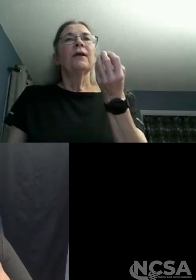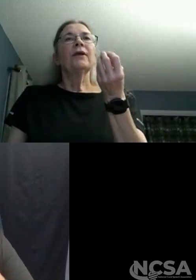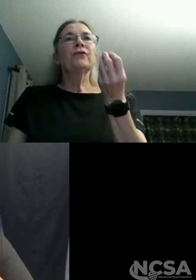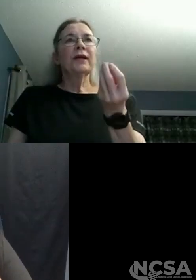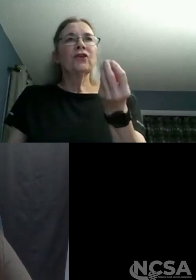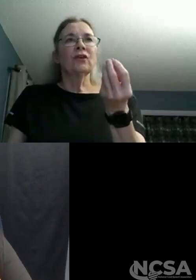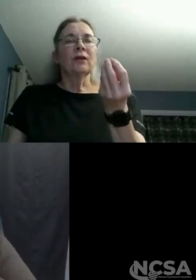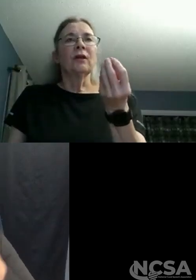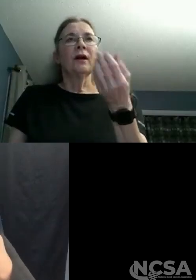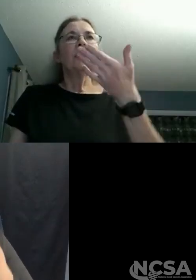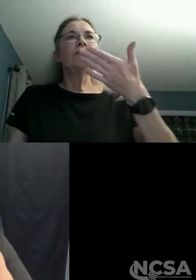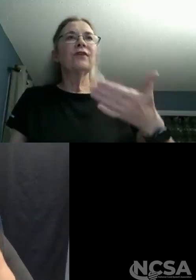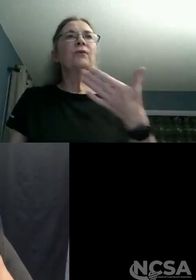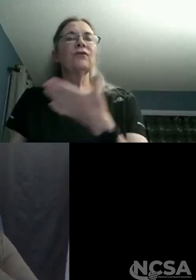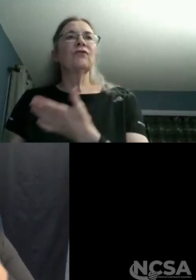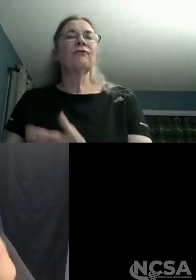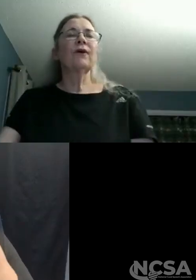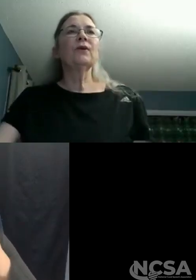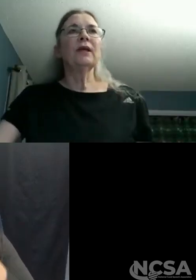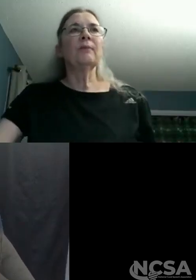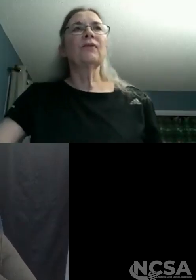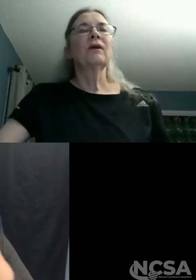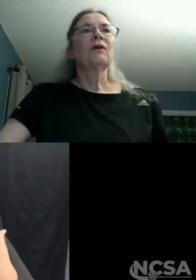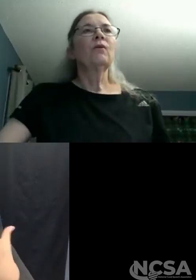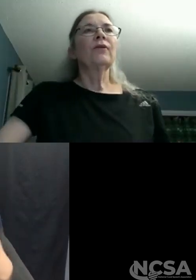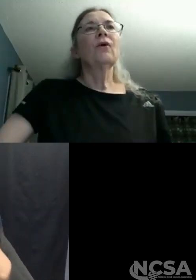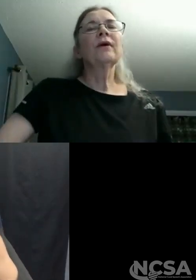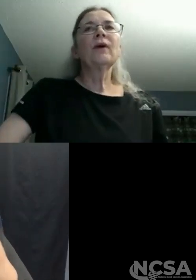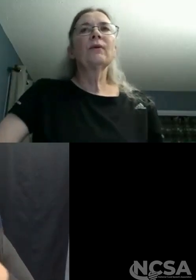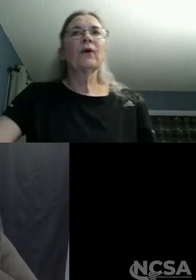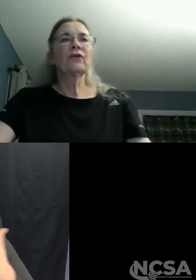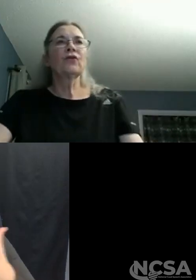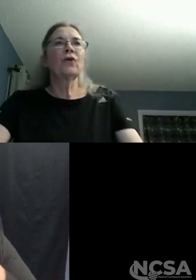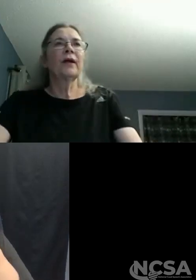introduction of sequences of phonemes with ongoing rehearsal